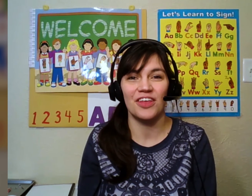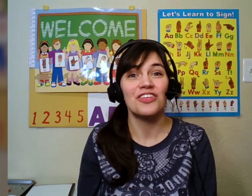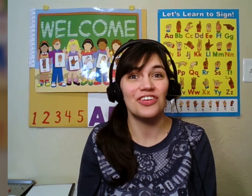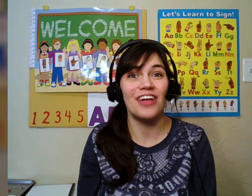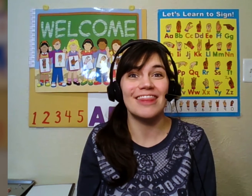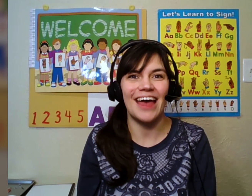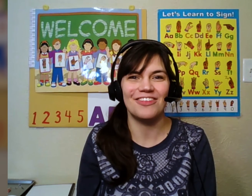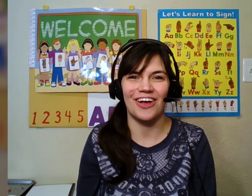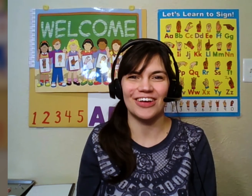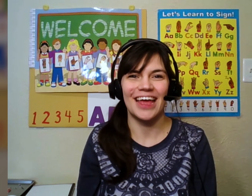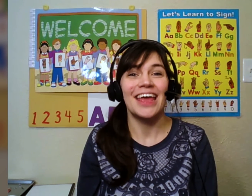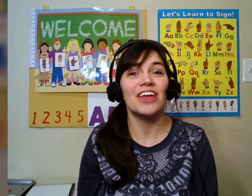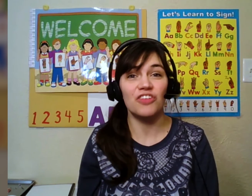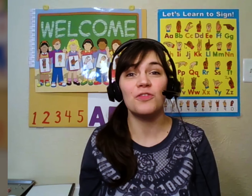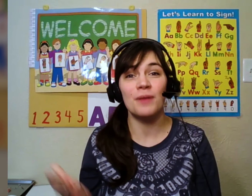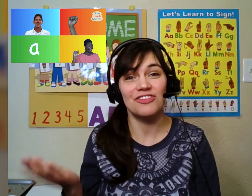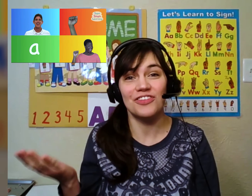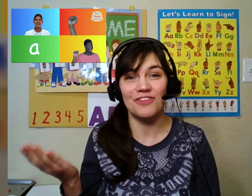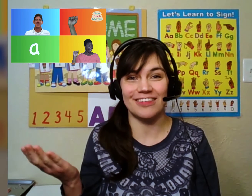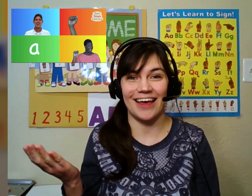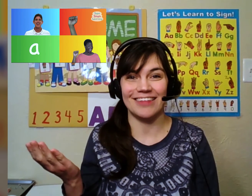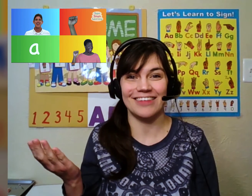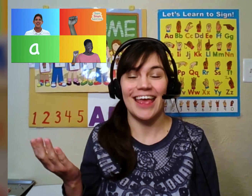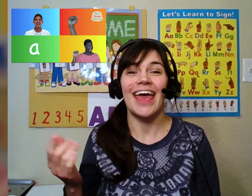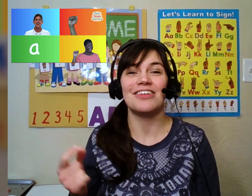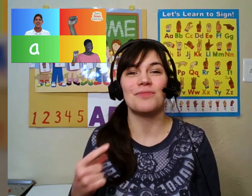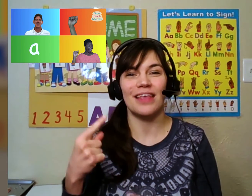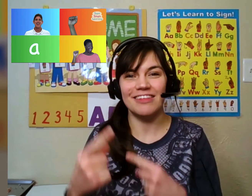times, turn on that song. It shows pictures of the signs and it